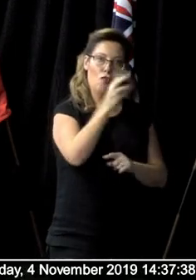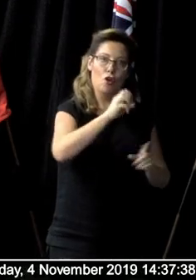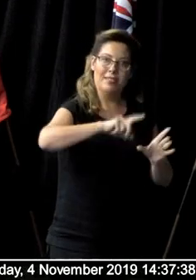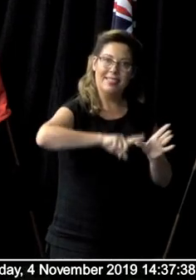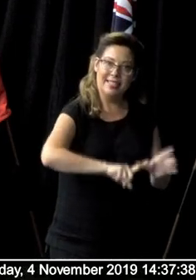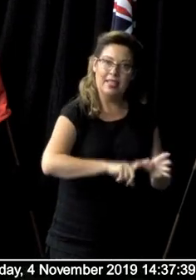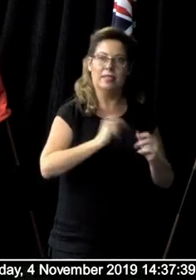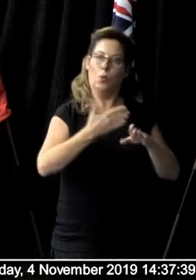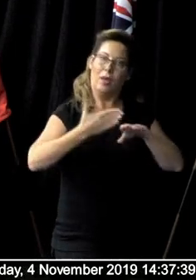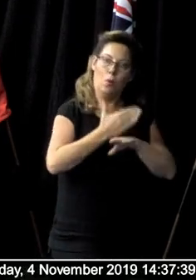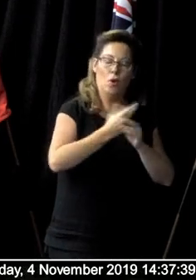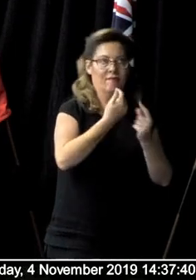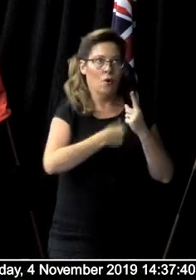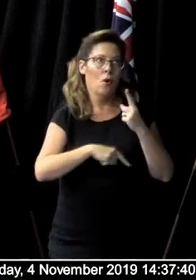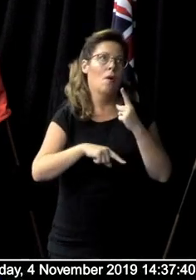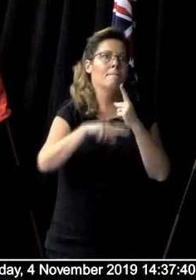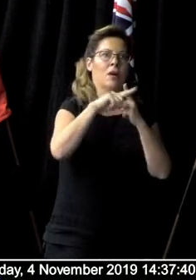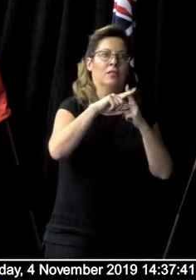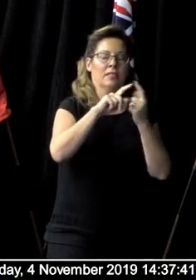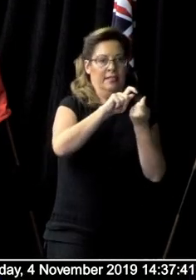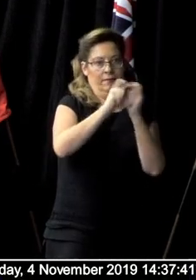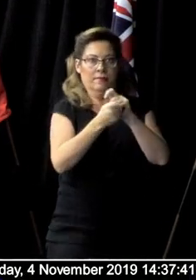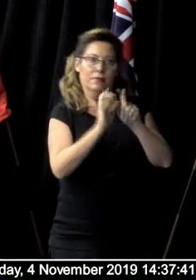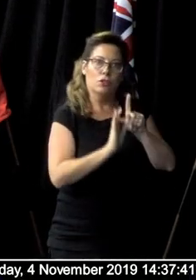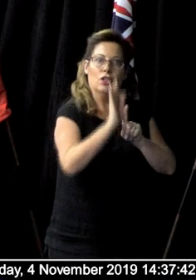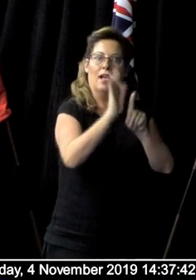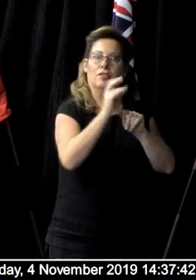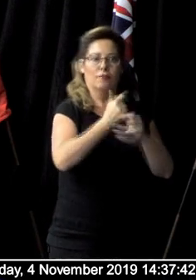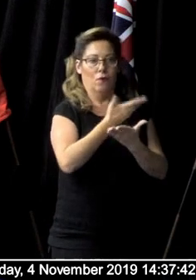the lives of people with disability, particularly trying to resource,